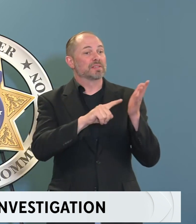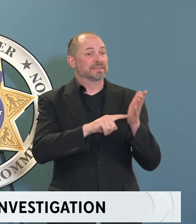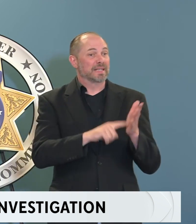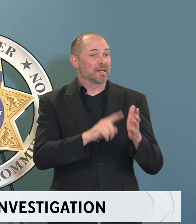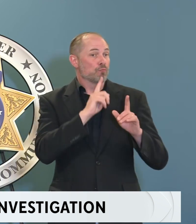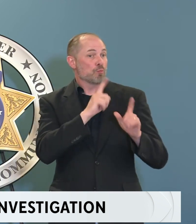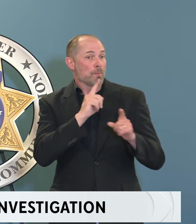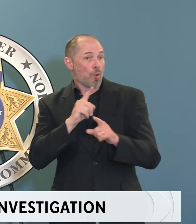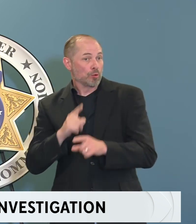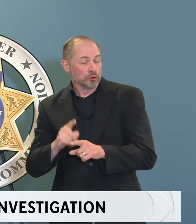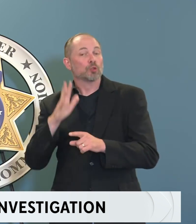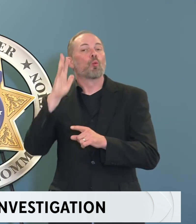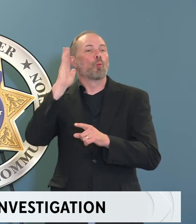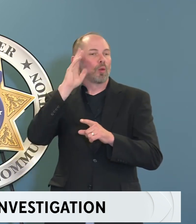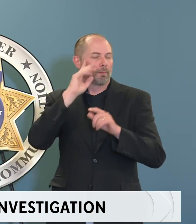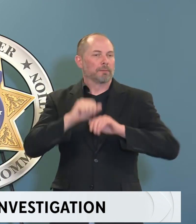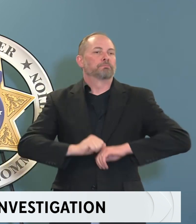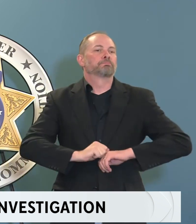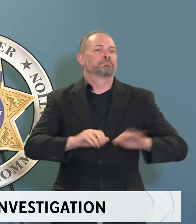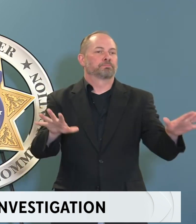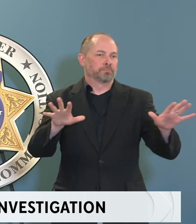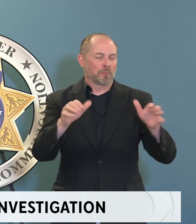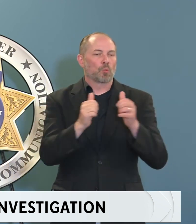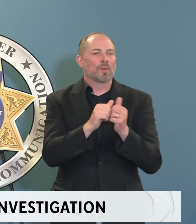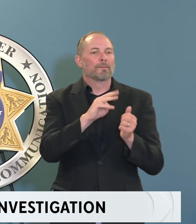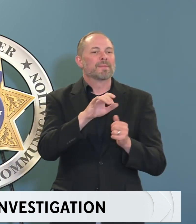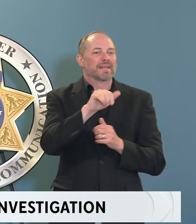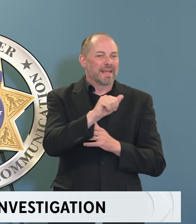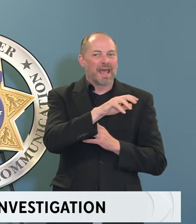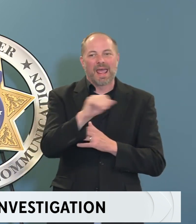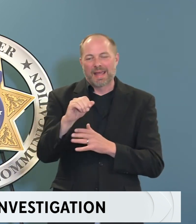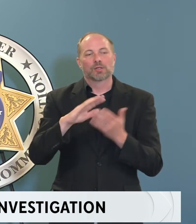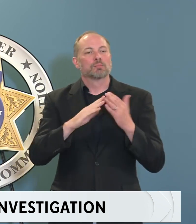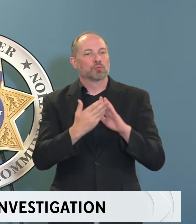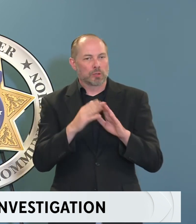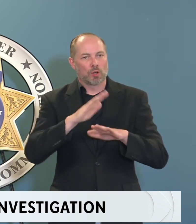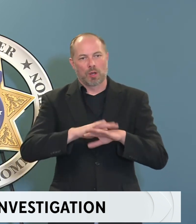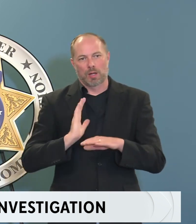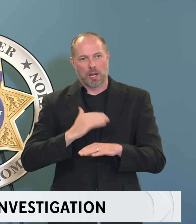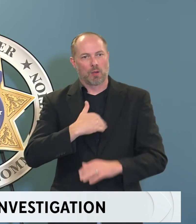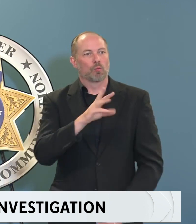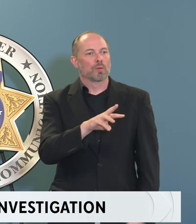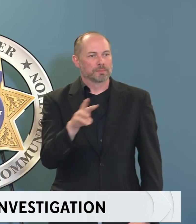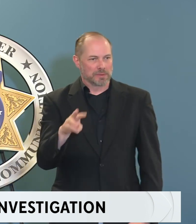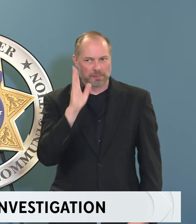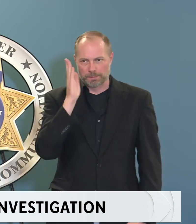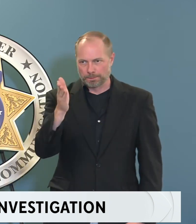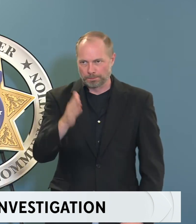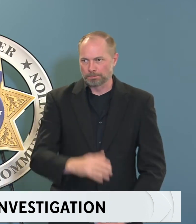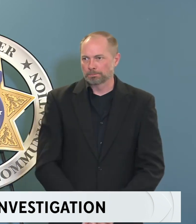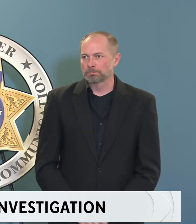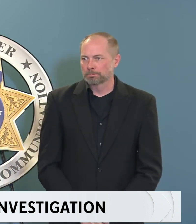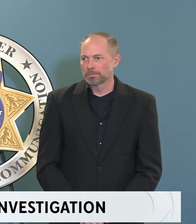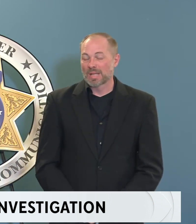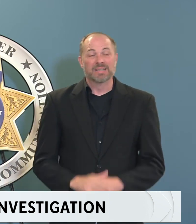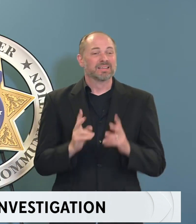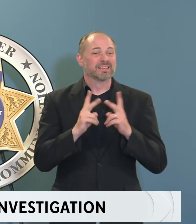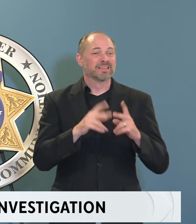SAY THAT WE KNOW WHAT HAPPENED AND WHY. LATER TODAY, ALL OF THE INVESTIGATIVE REPORTS WILL